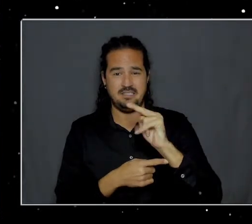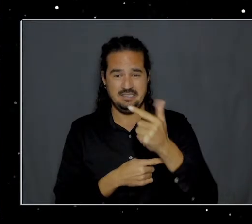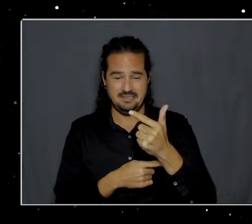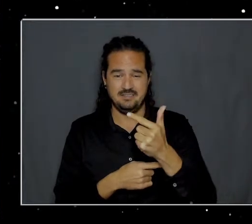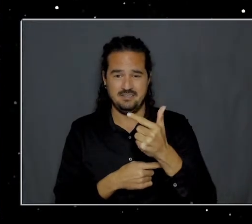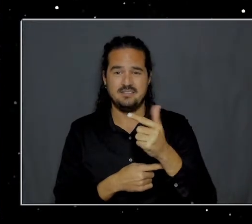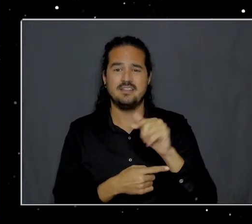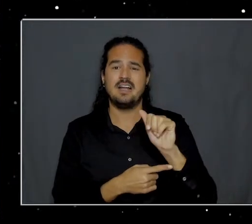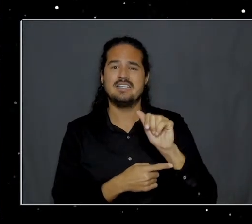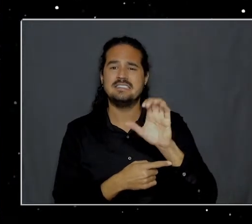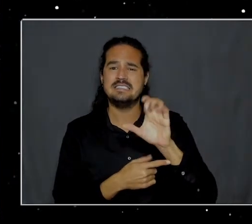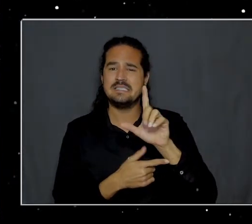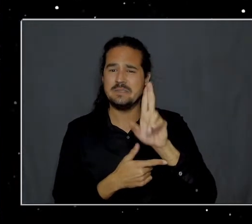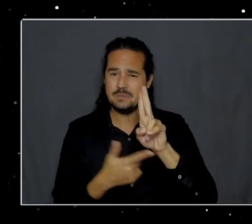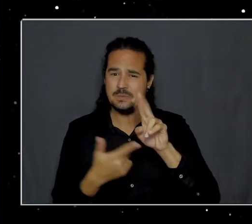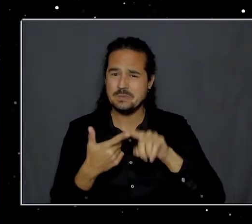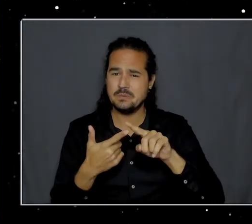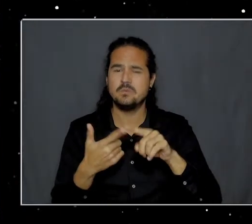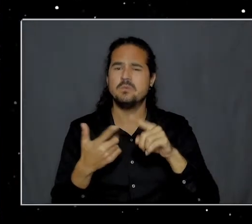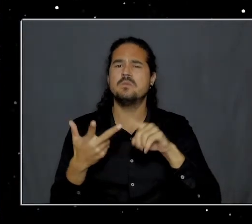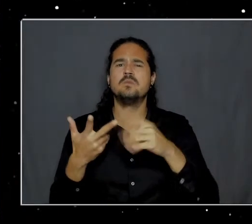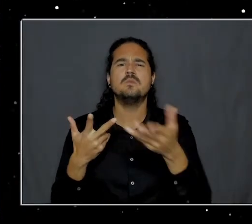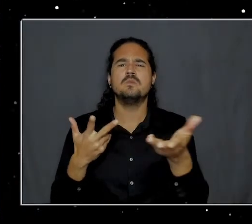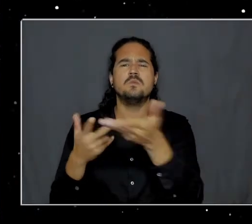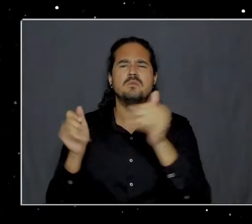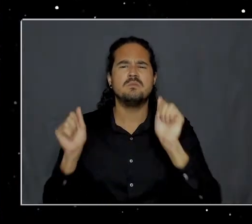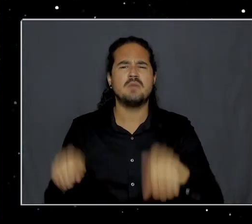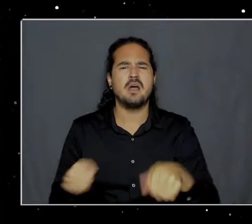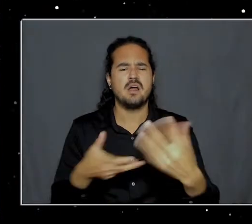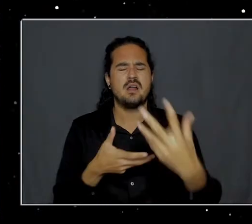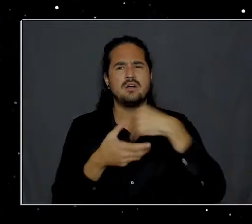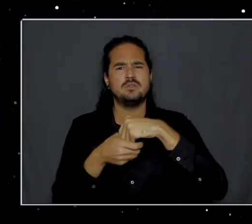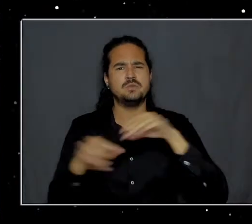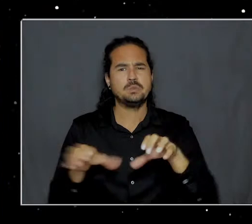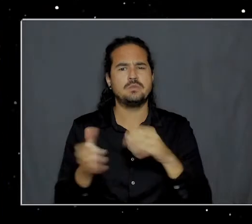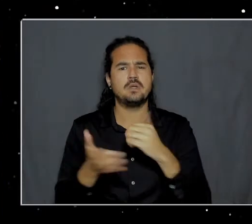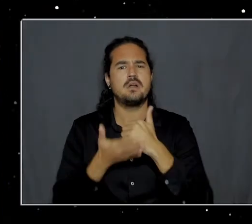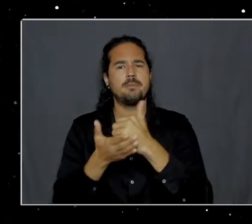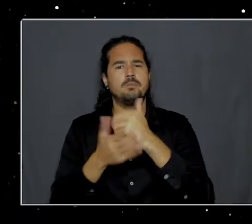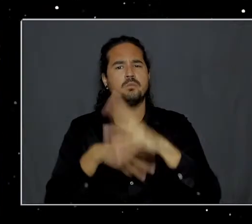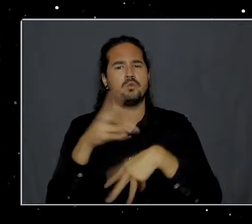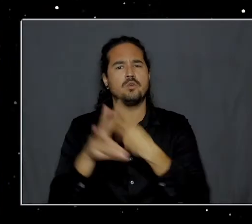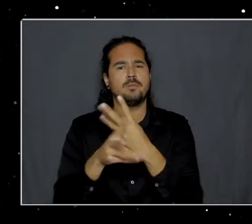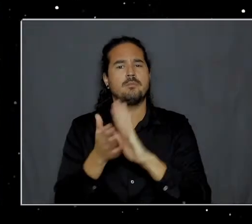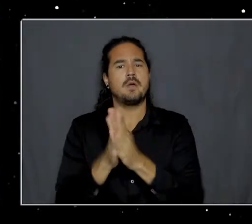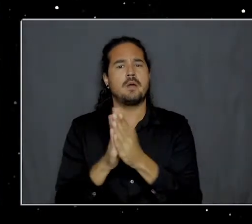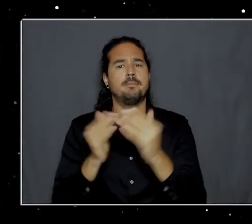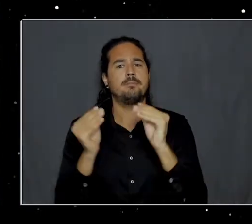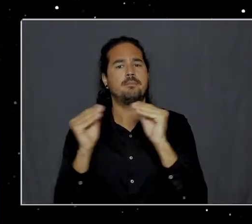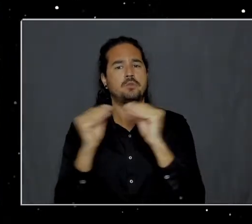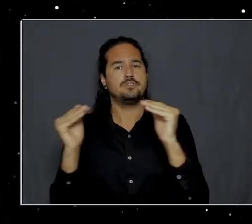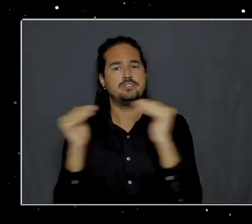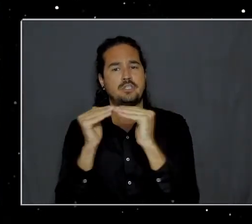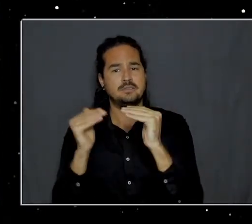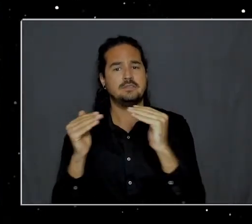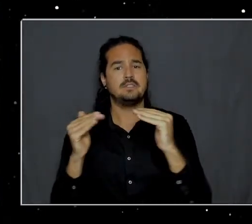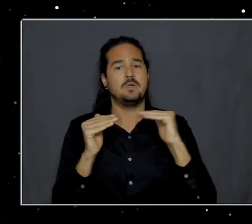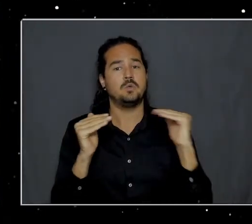ALL OF US CAN DO TO MAKE OUR WORLD A MORE JUST AND EQUITABLE PLACE. OKAY, SO LET'S GET RIGHT INTO